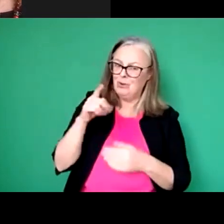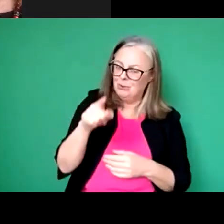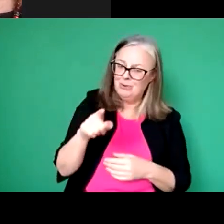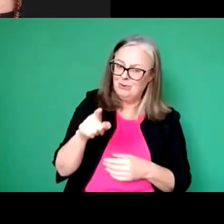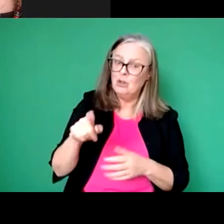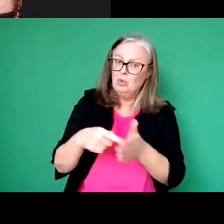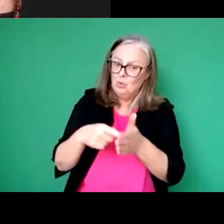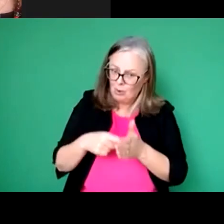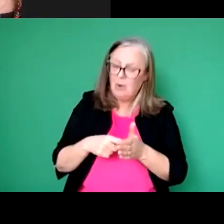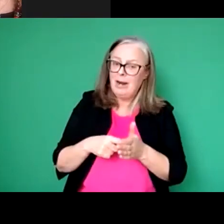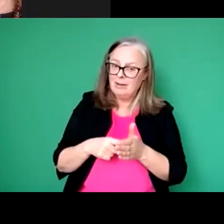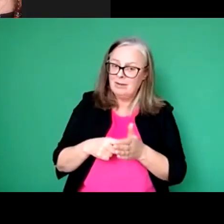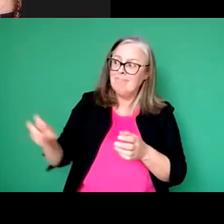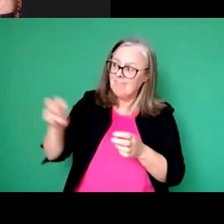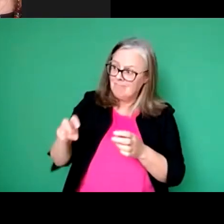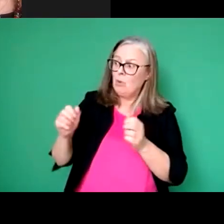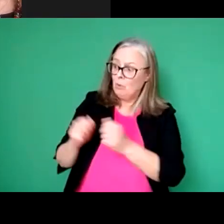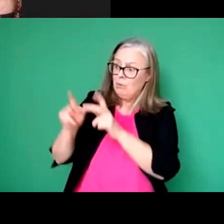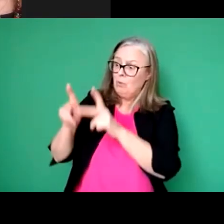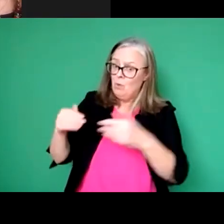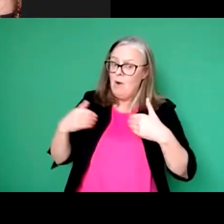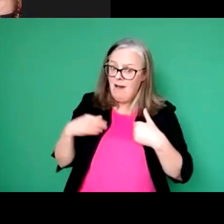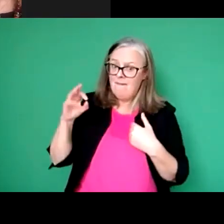in other situations where there's more opportunity for accommodation